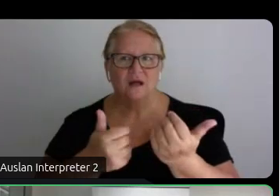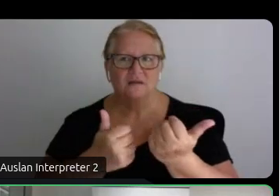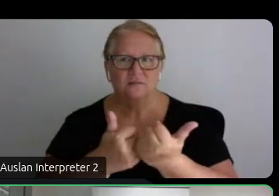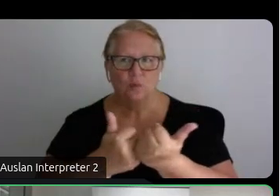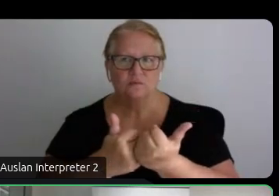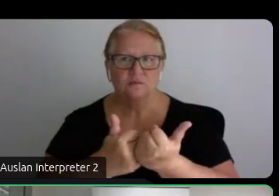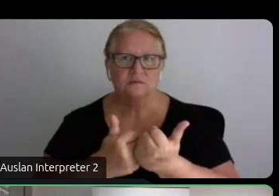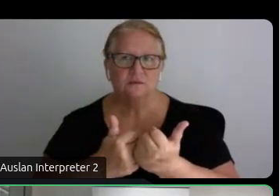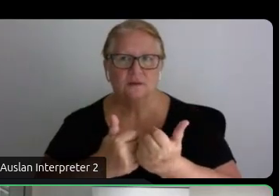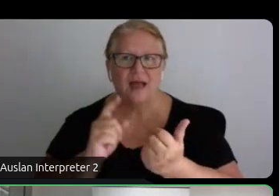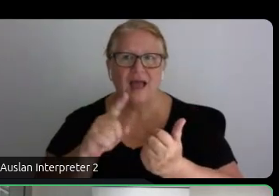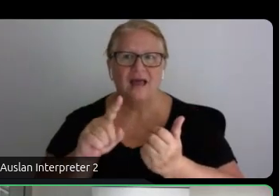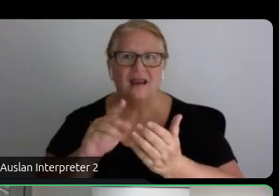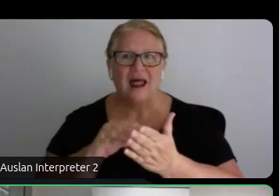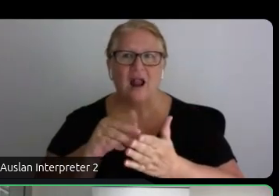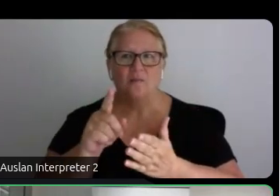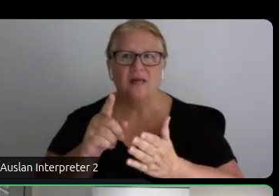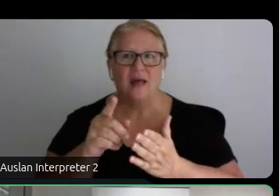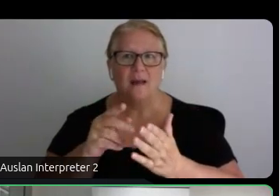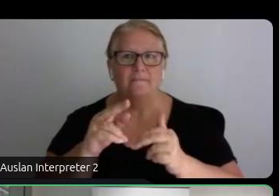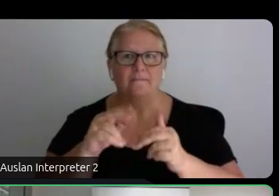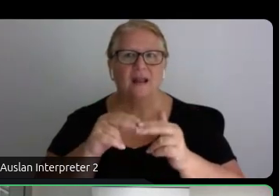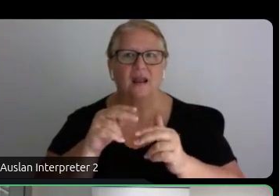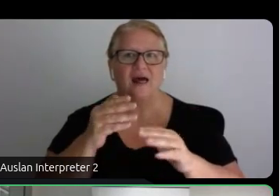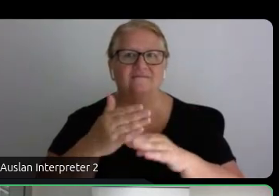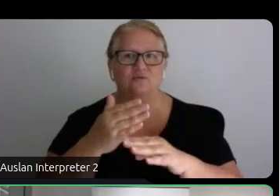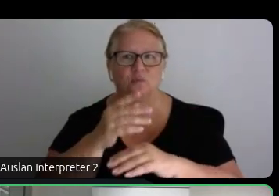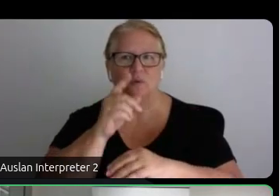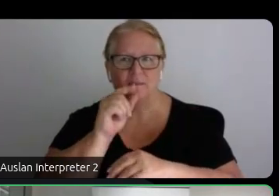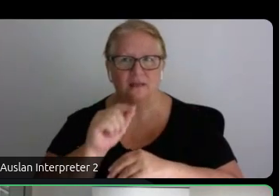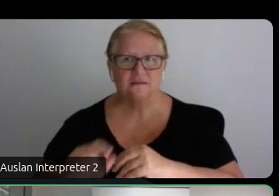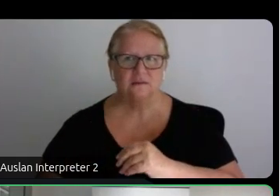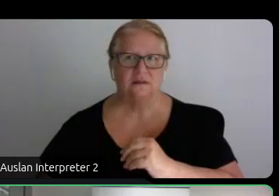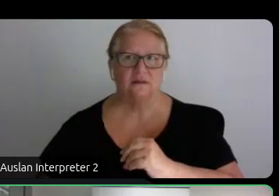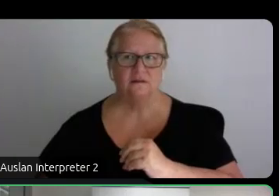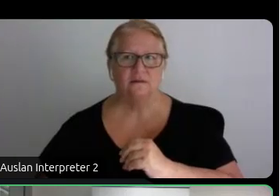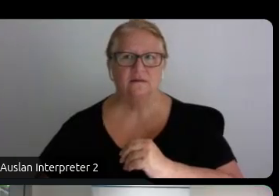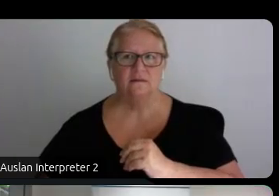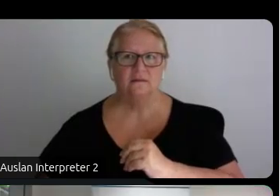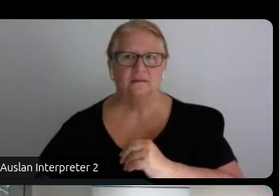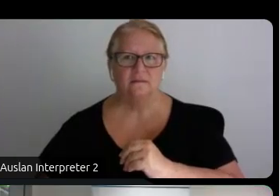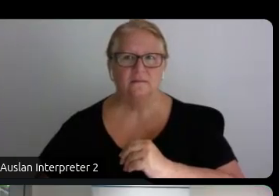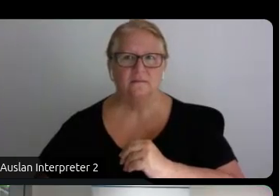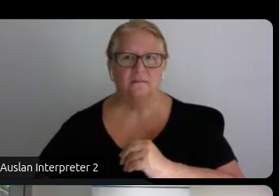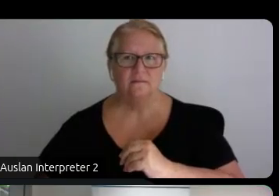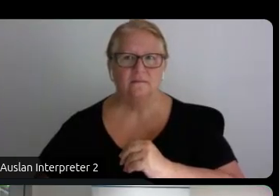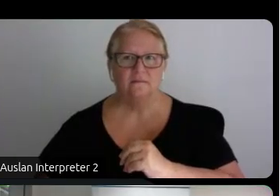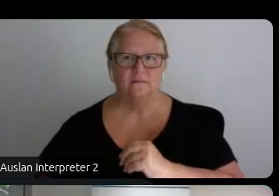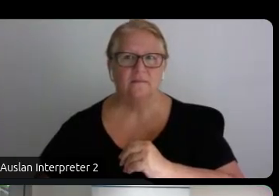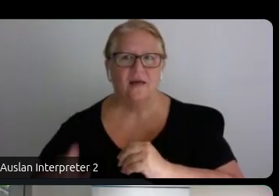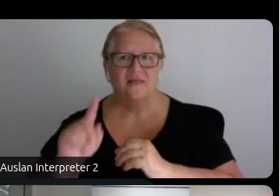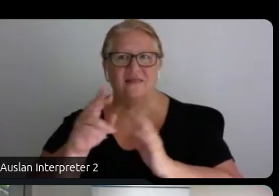them build in functional capacity? The the idea is essentially uh the NDIS has this process so that